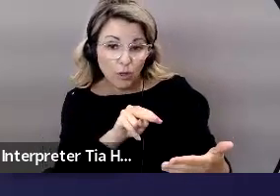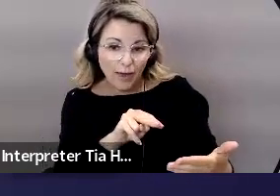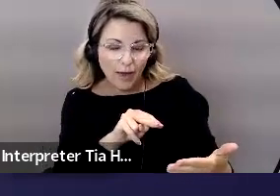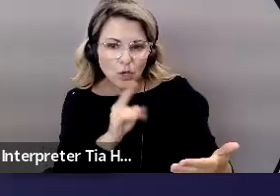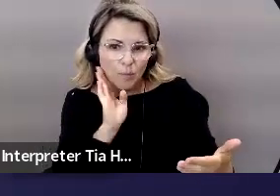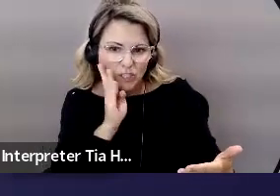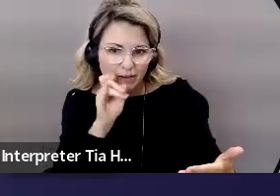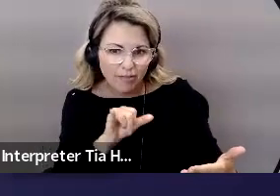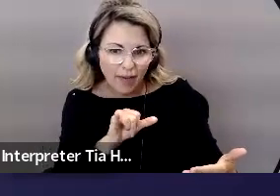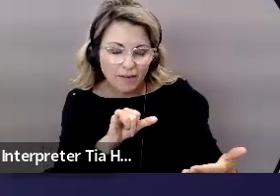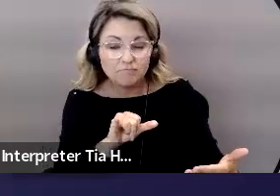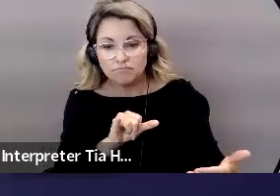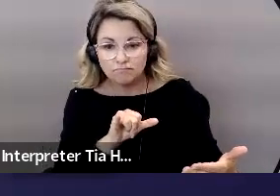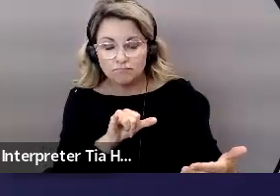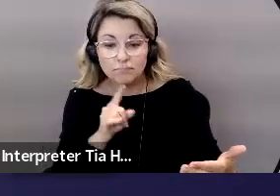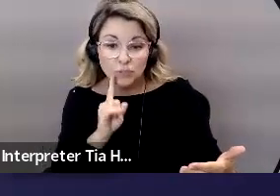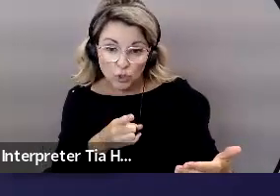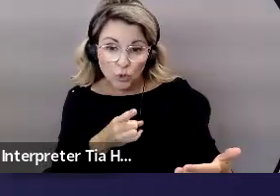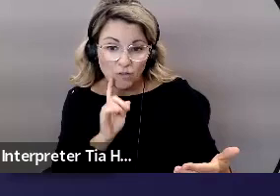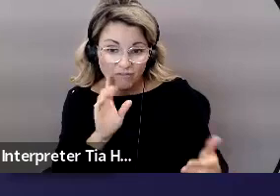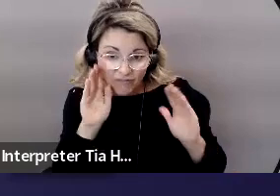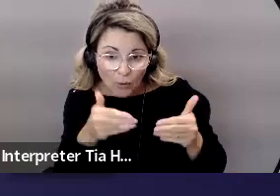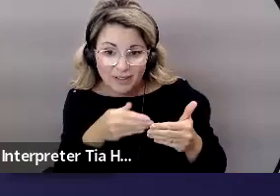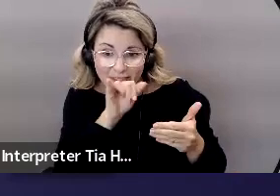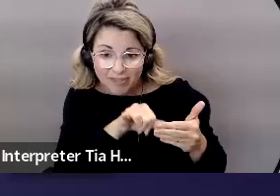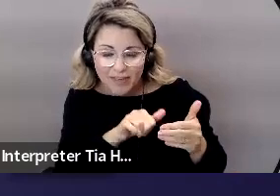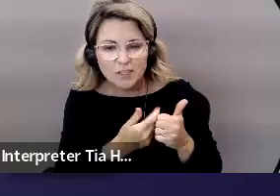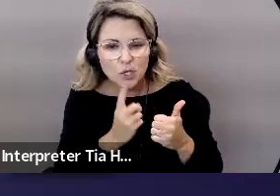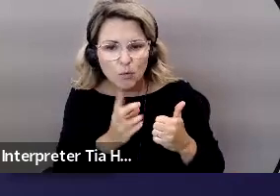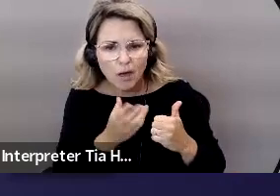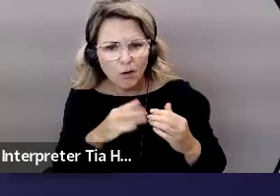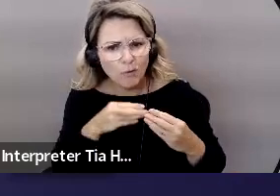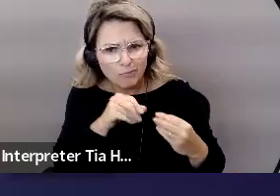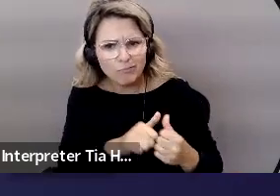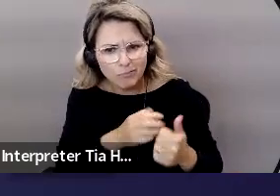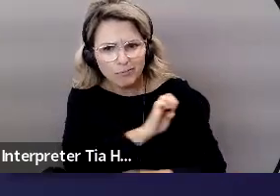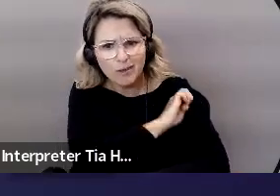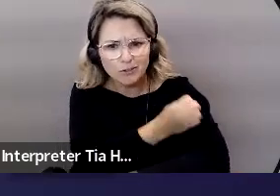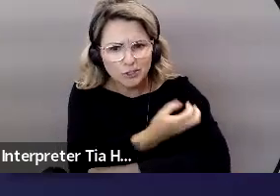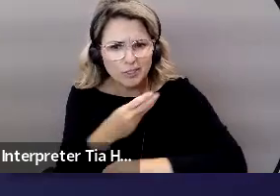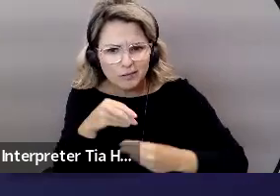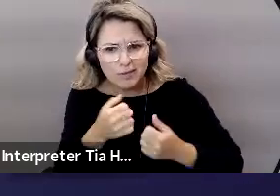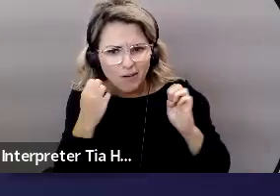what you tend to work on more and what you tend to emphasize and focus on. And so, I don't think